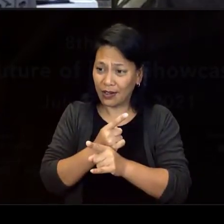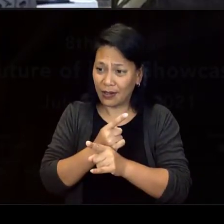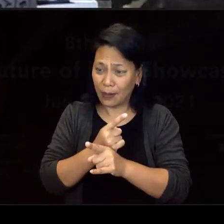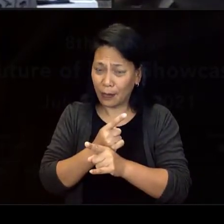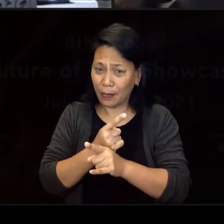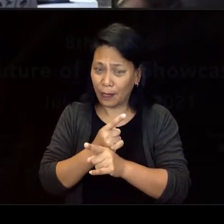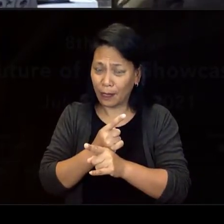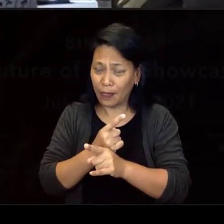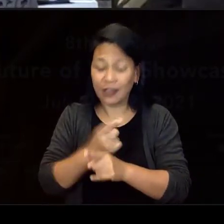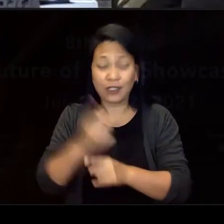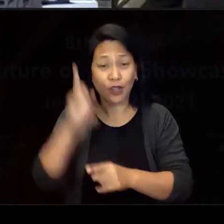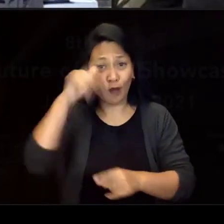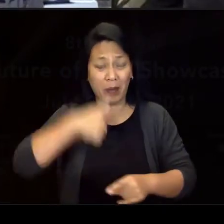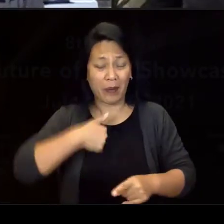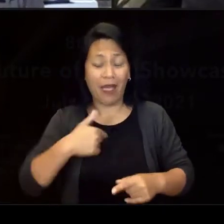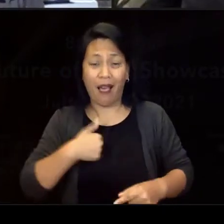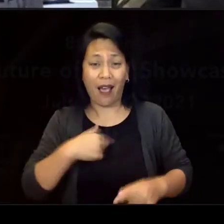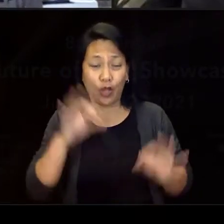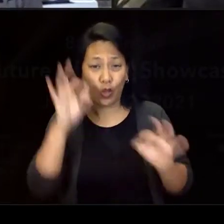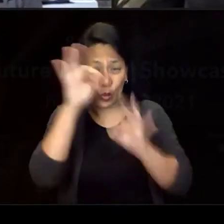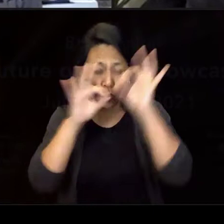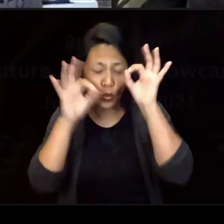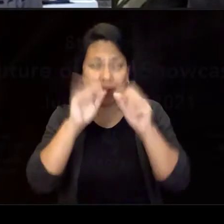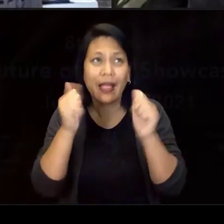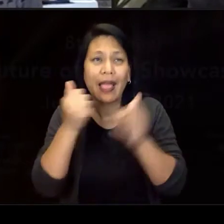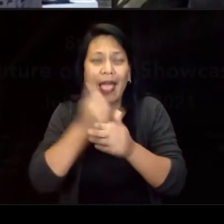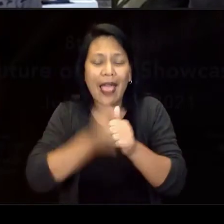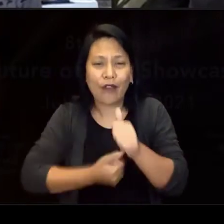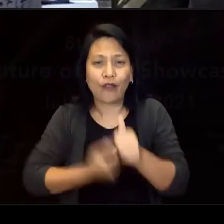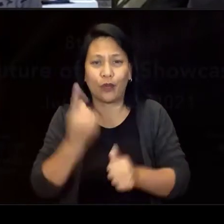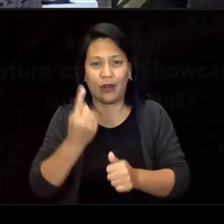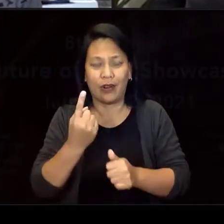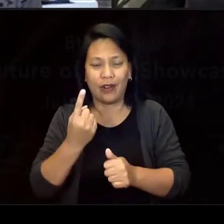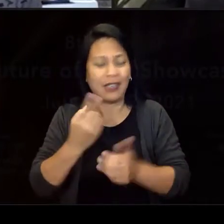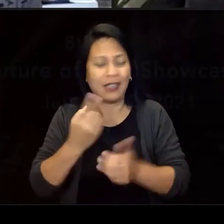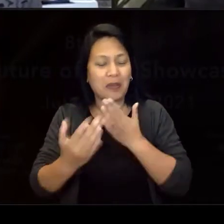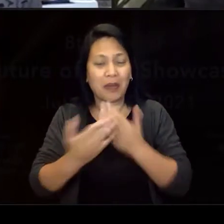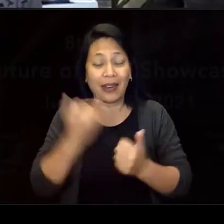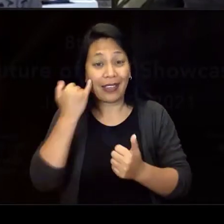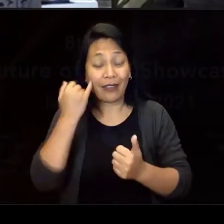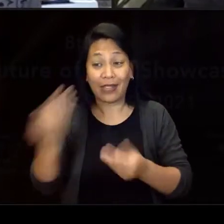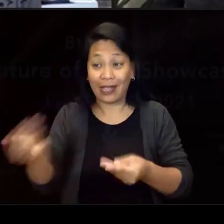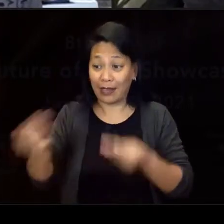I Google everybody that I see on the list when I'm coming, even if I'm not working with them.